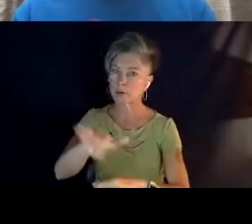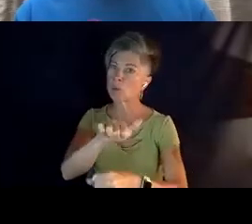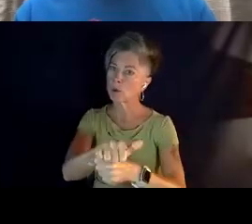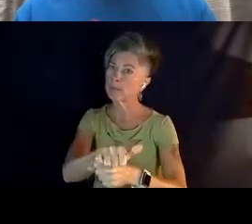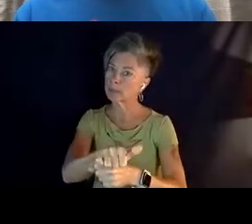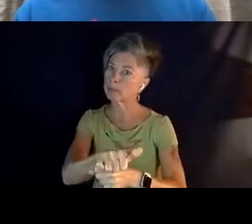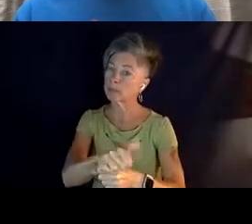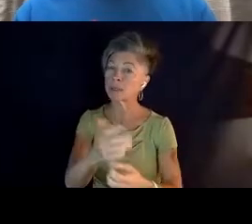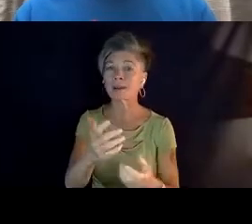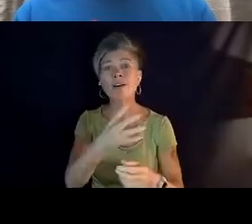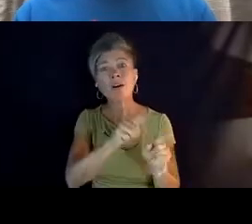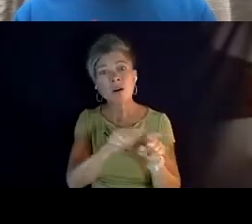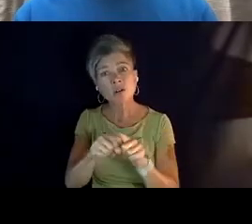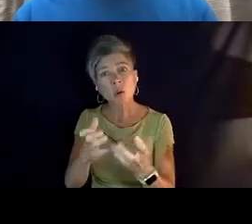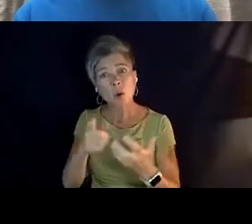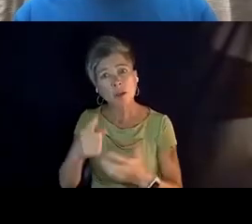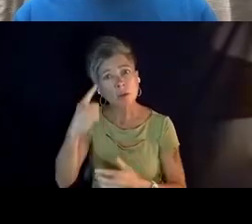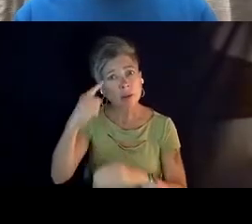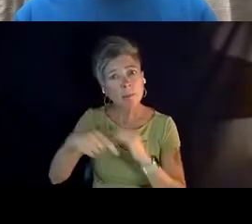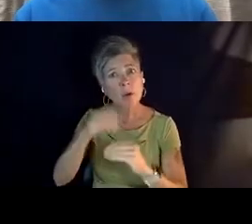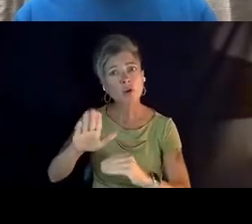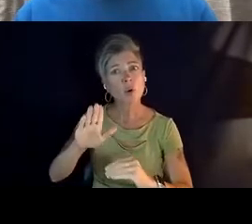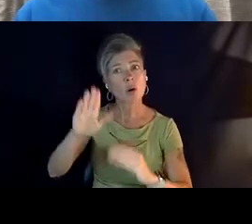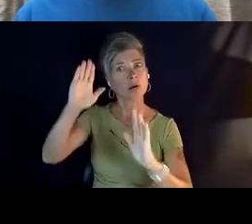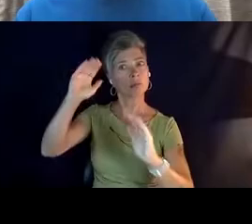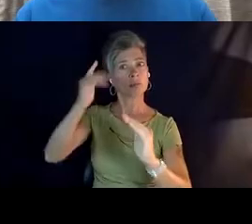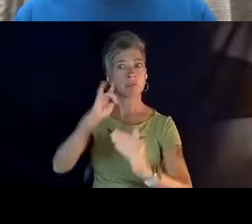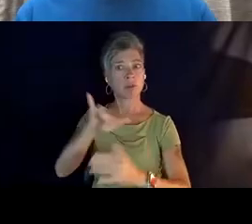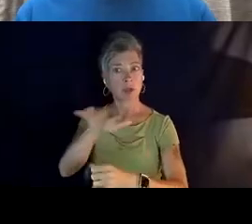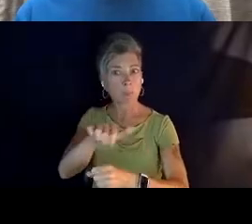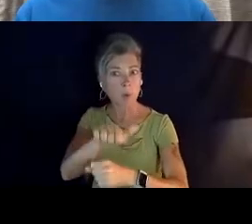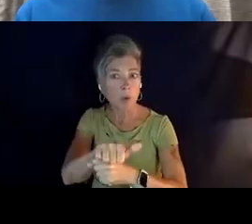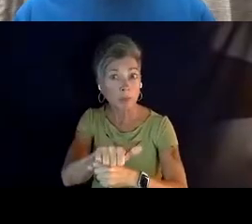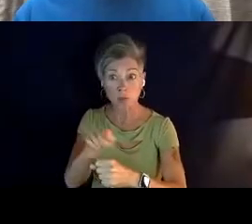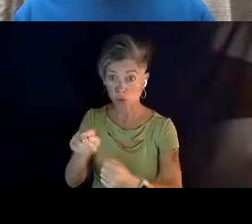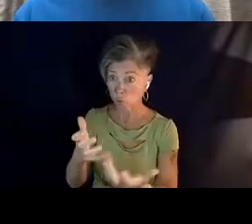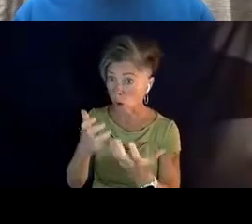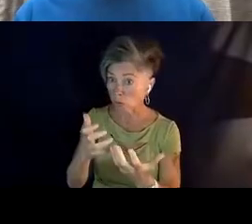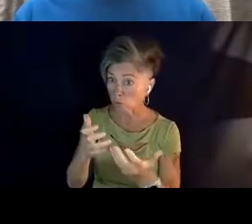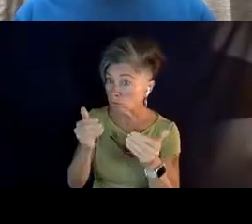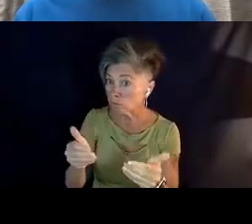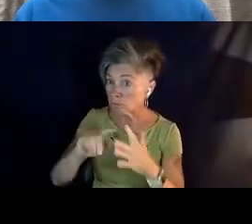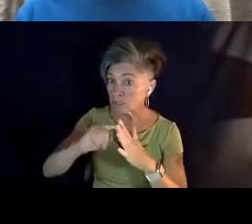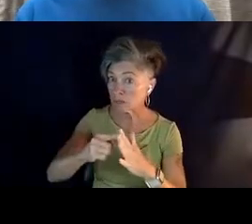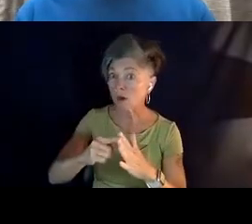And then I want you to think about what your expectations are of that appointment. Do you want to get started on feminizing hormone that day?